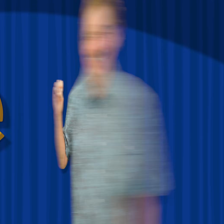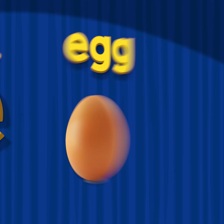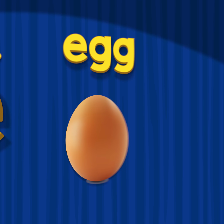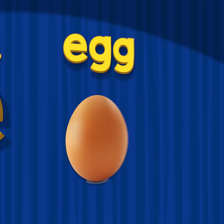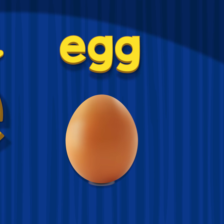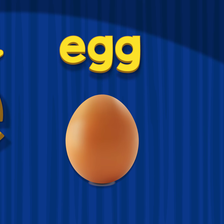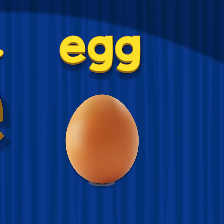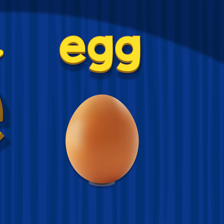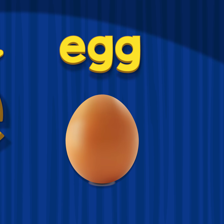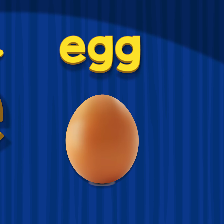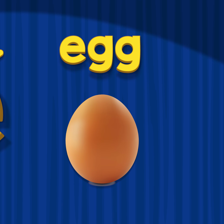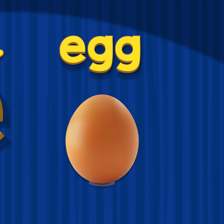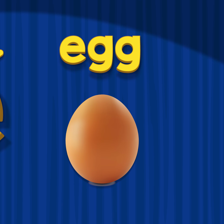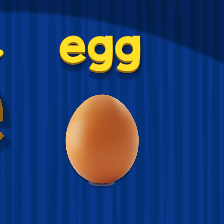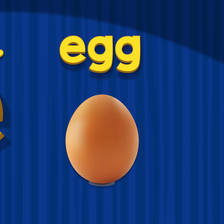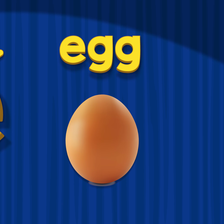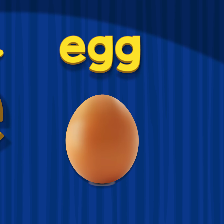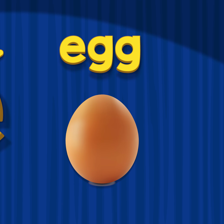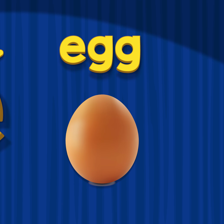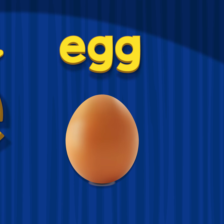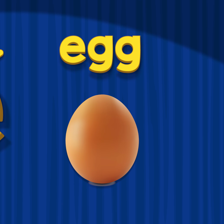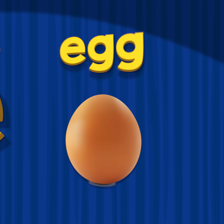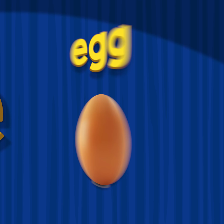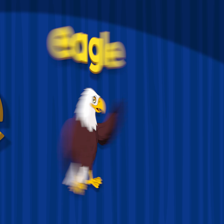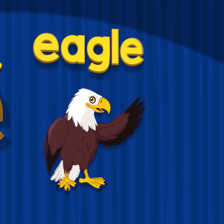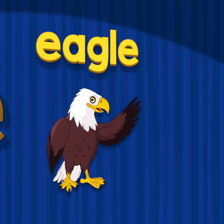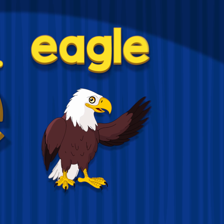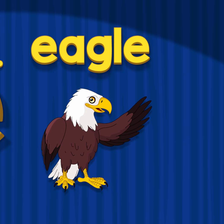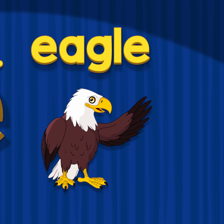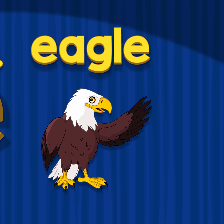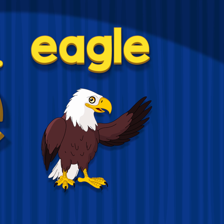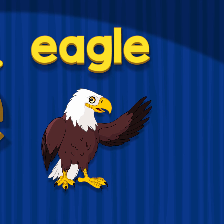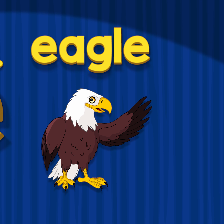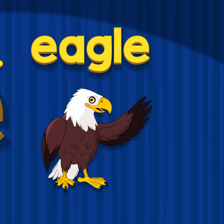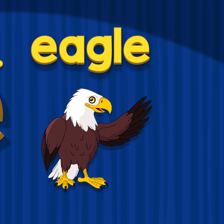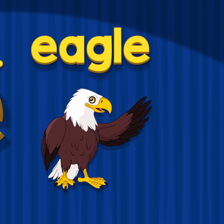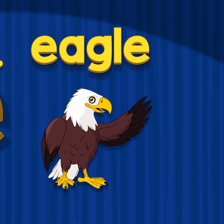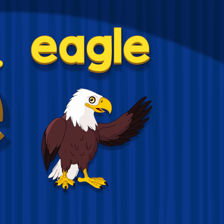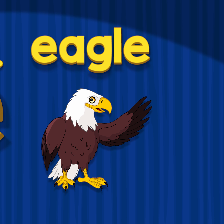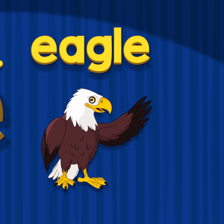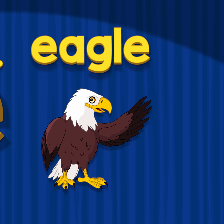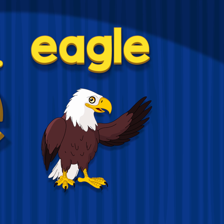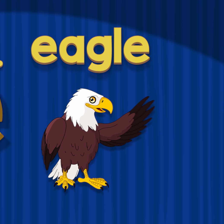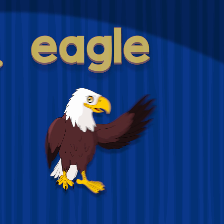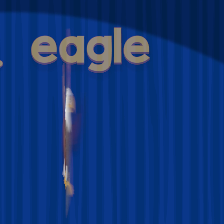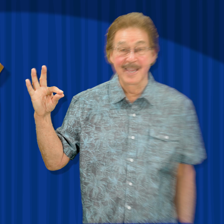/E/ /e/ egg /E/ /e/ eagle